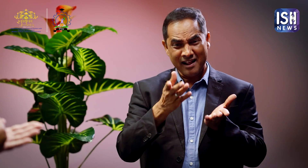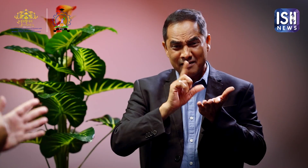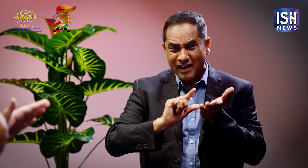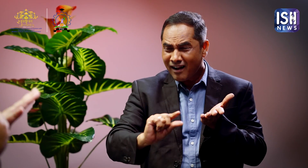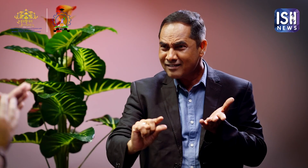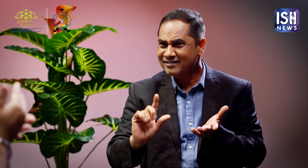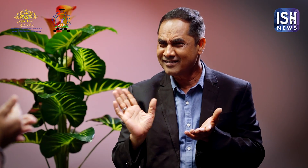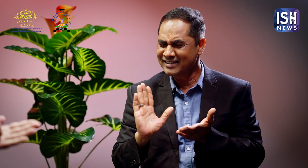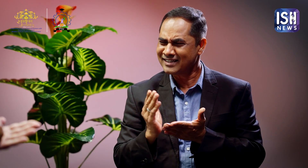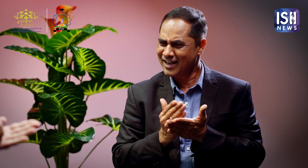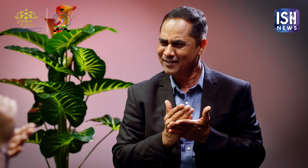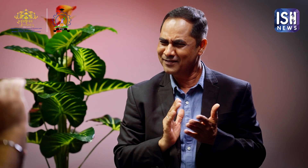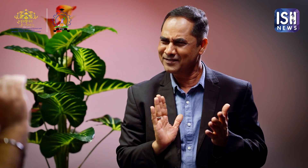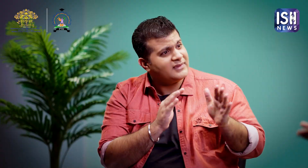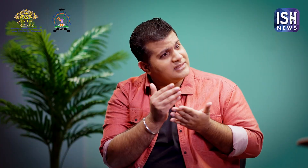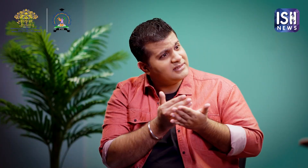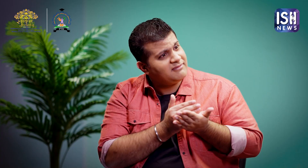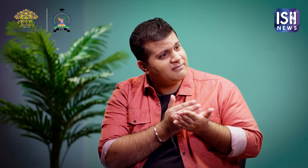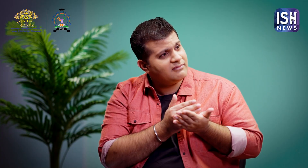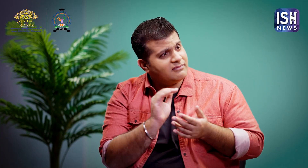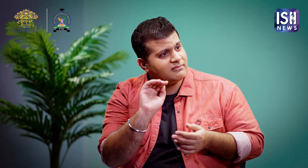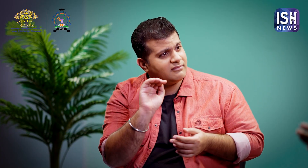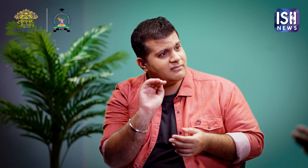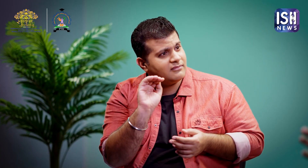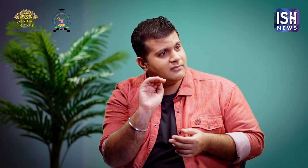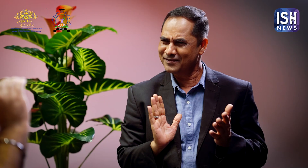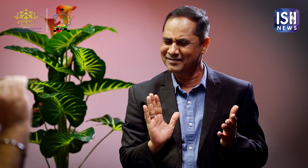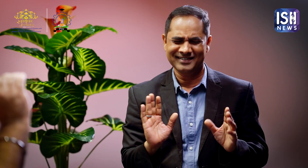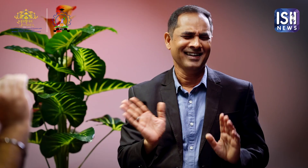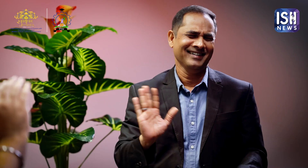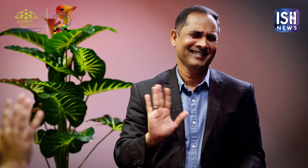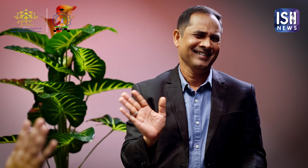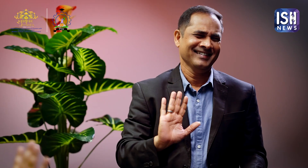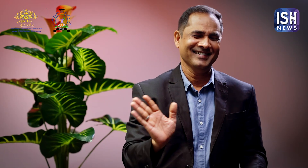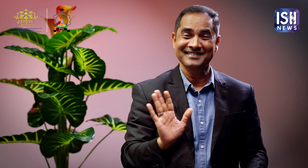Yes, yes, it is safe. Safe! What about snakes? Ha no, there is no such snakes there.